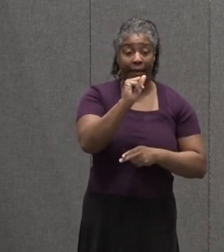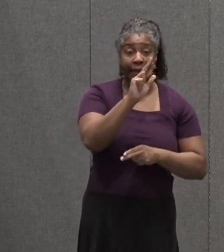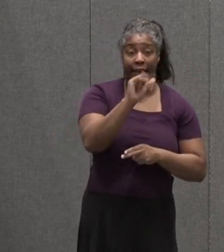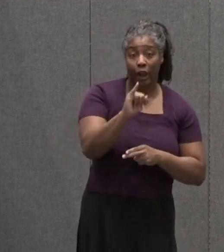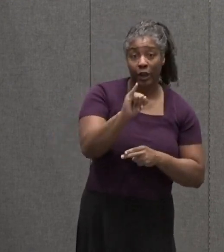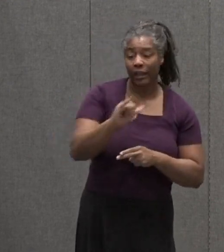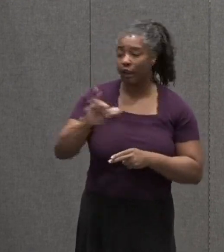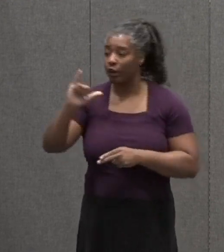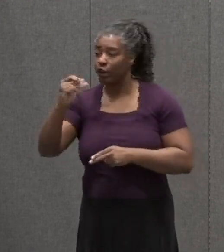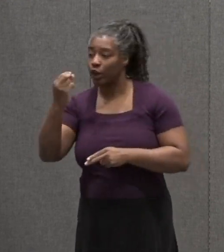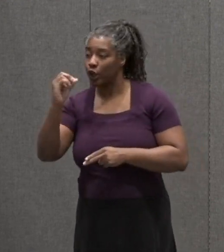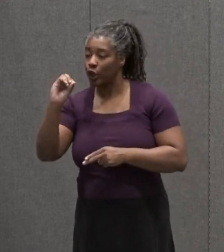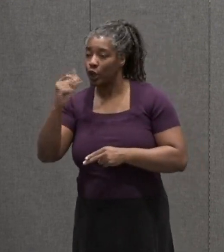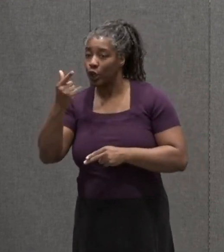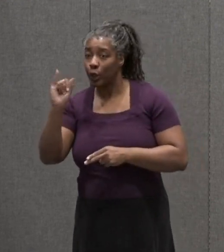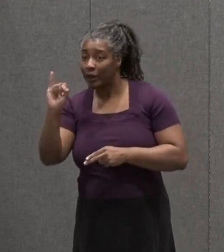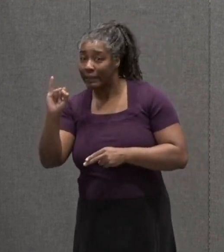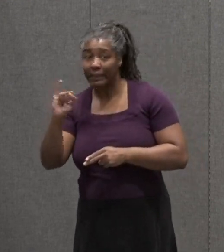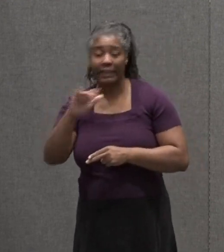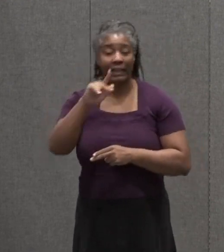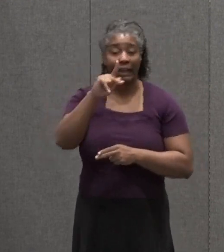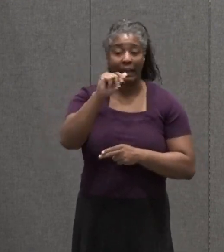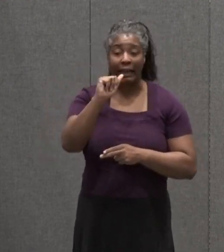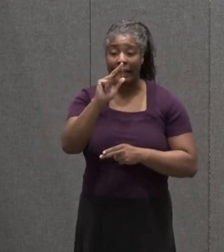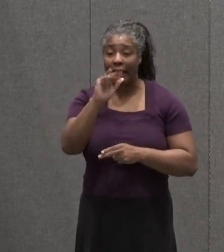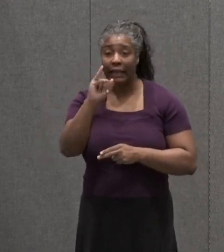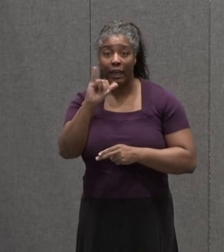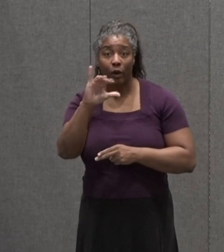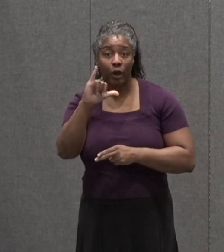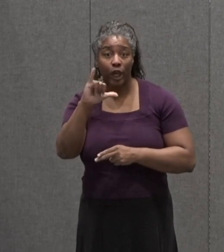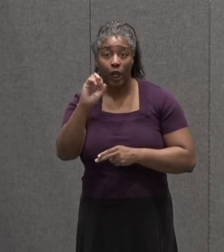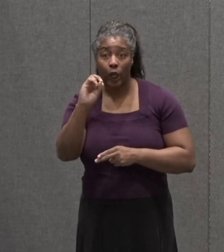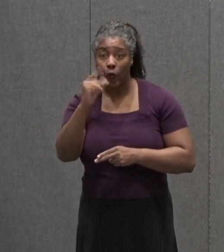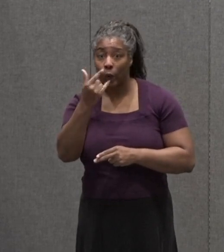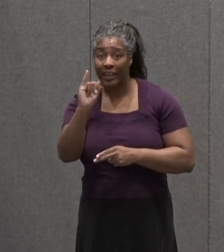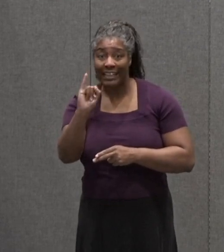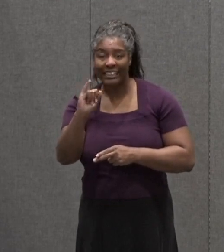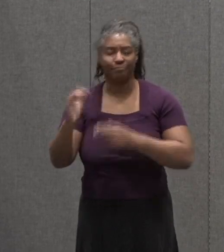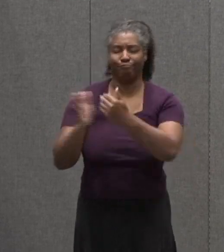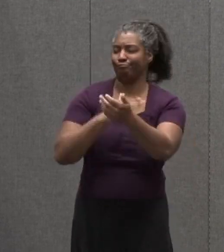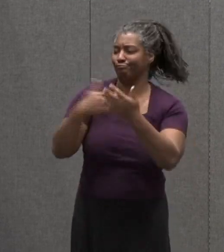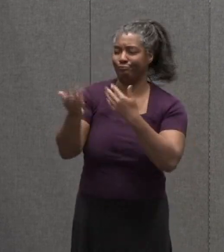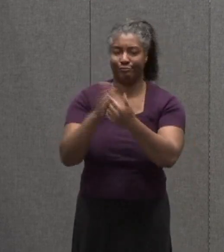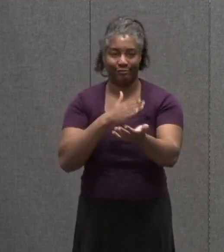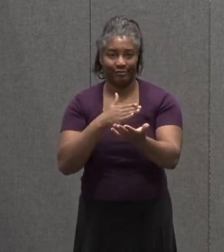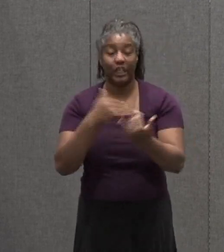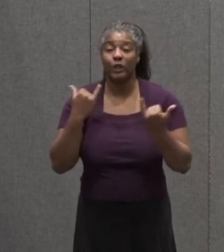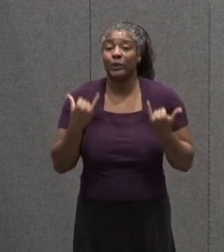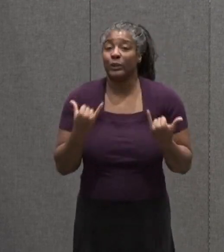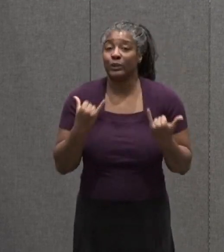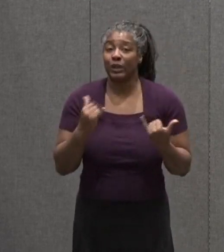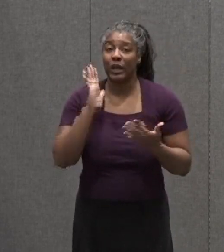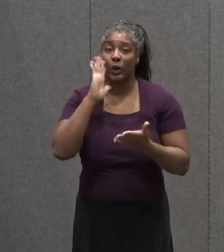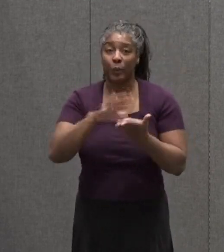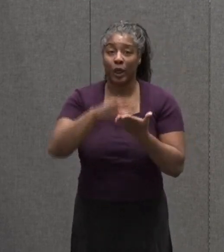I'm just so glad that you came today, we're gonna learn about some things today like mindfulness. Don't worry if you don't know what that is.